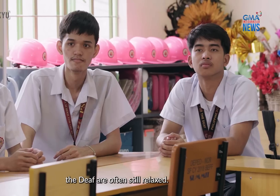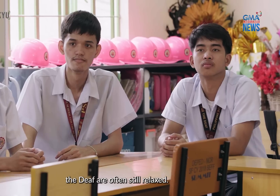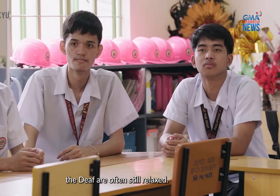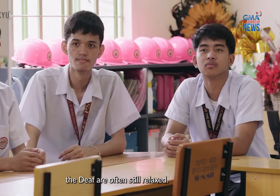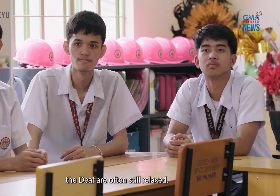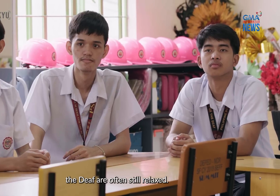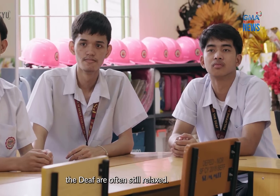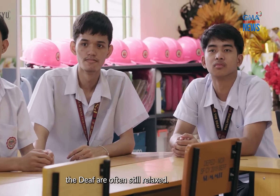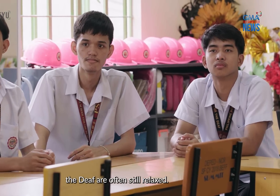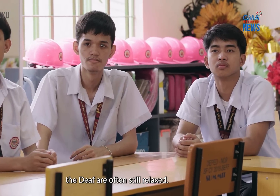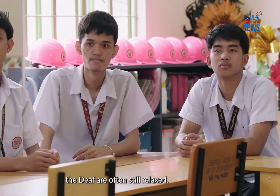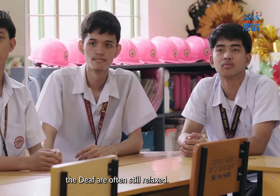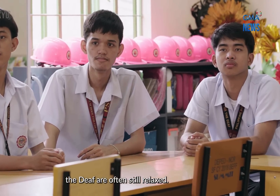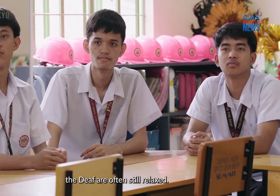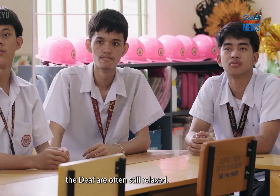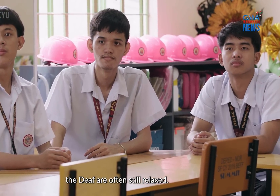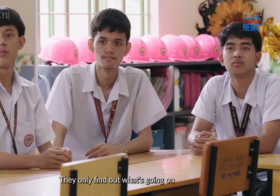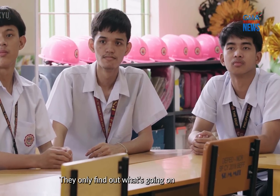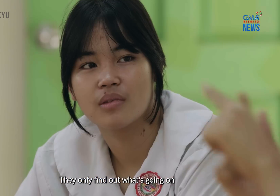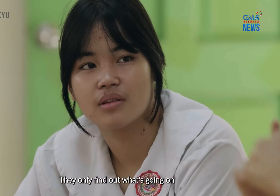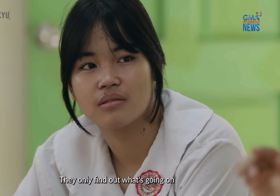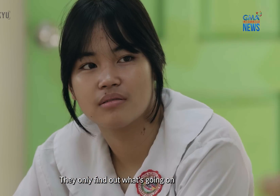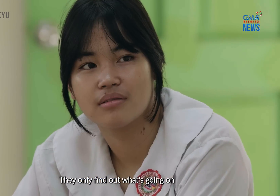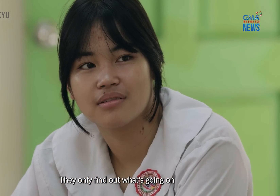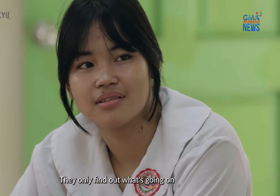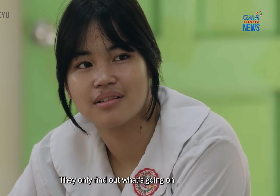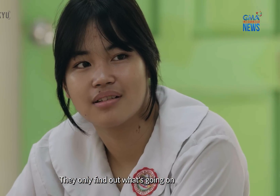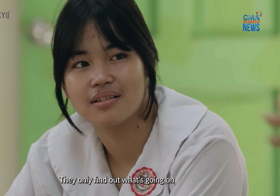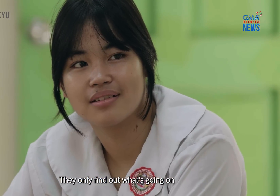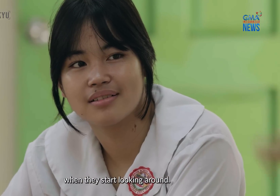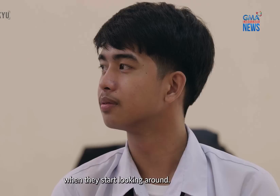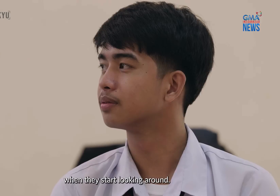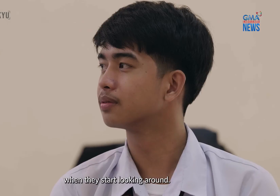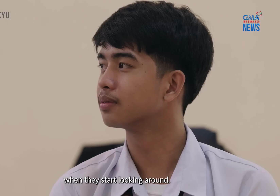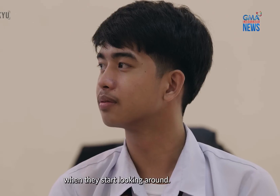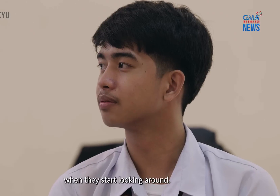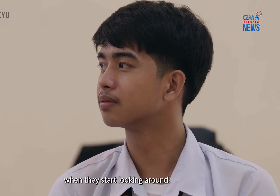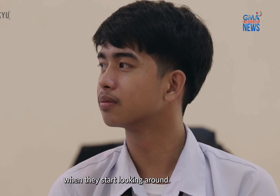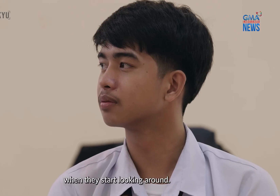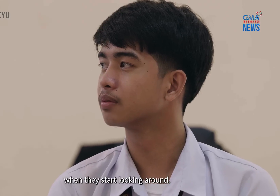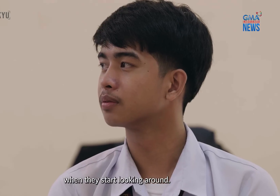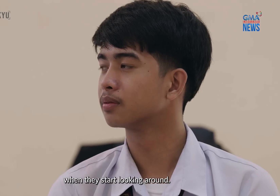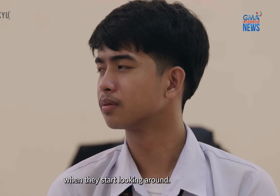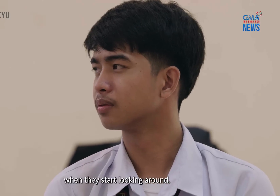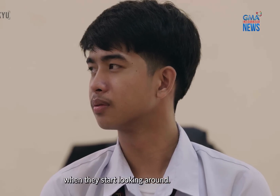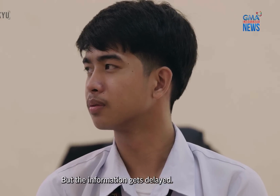So the delivery of information gets delayed. While everyone else is panicking,